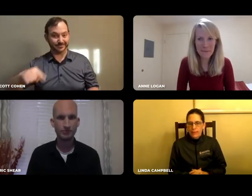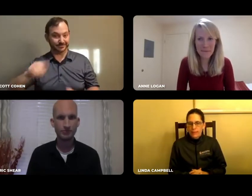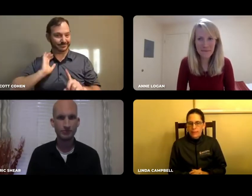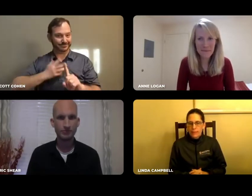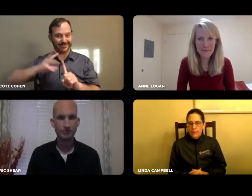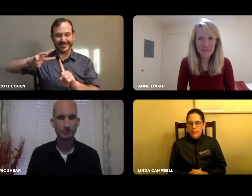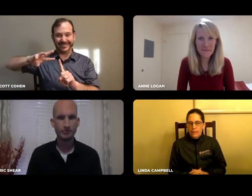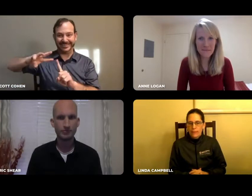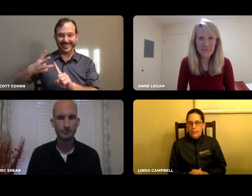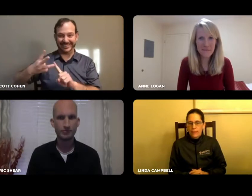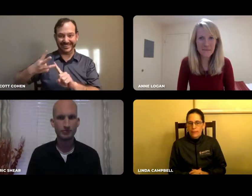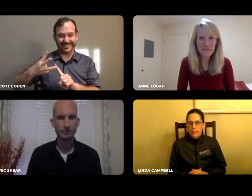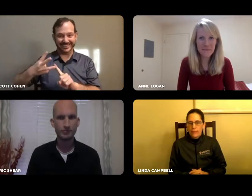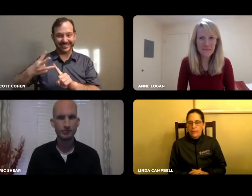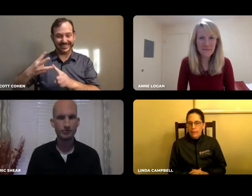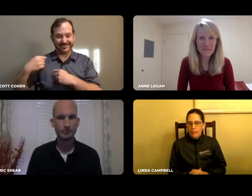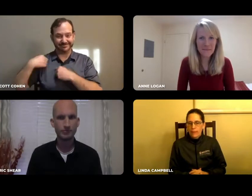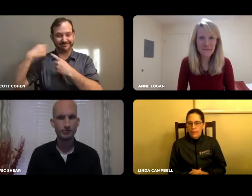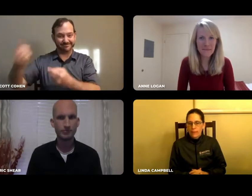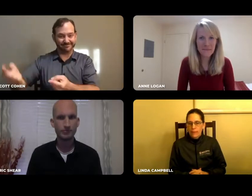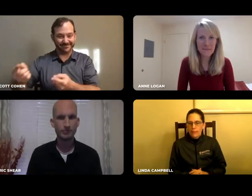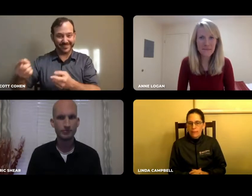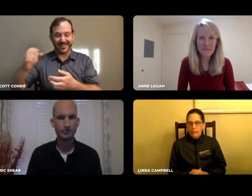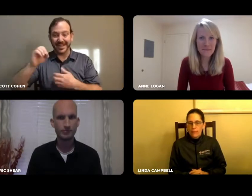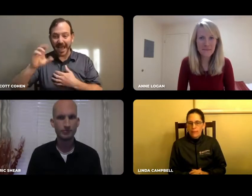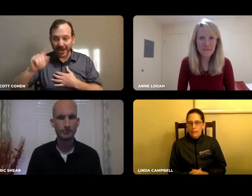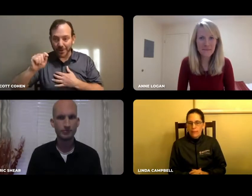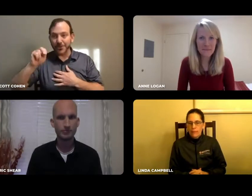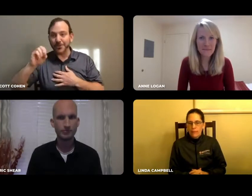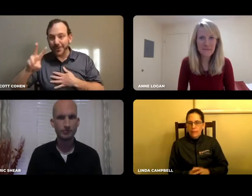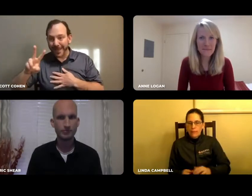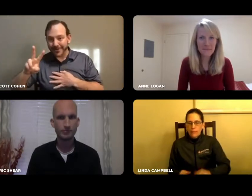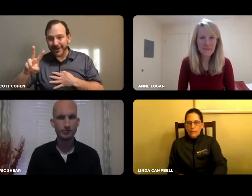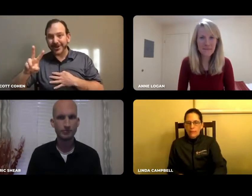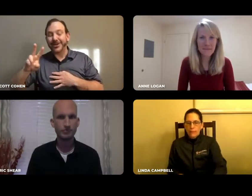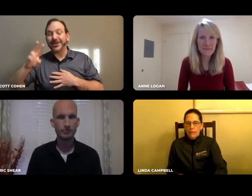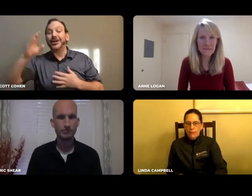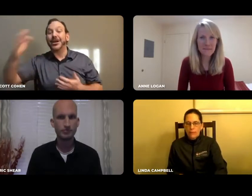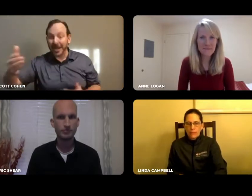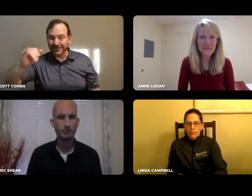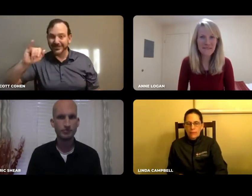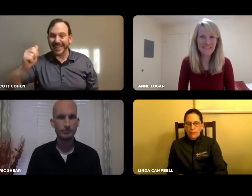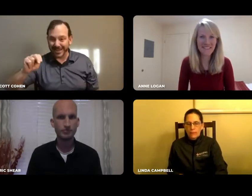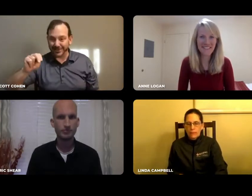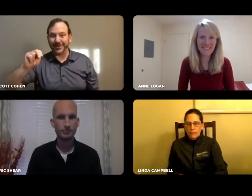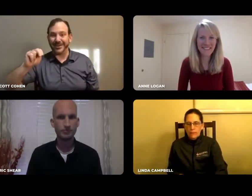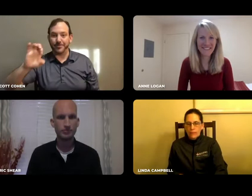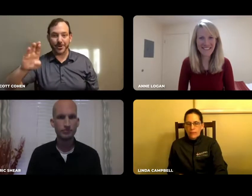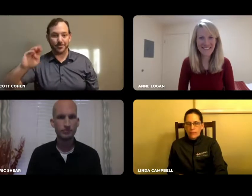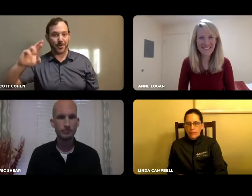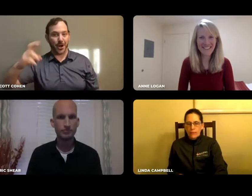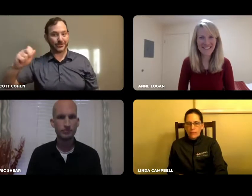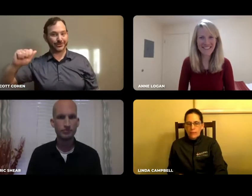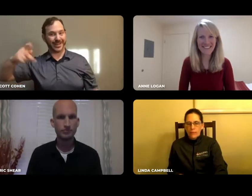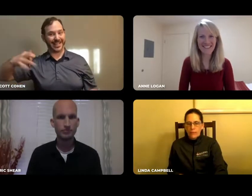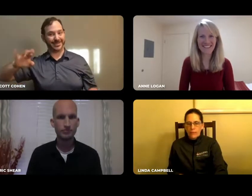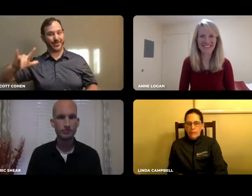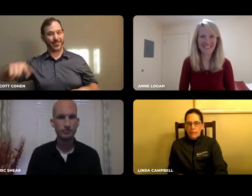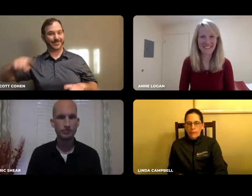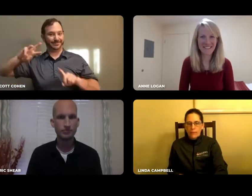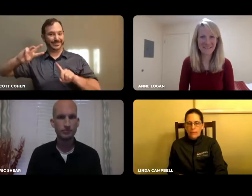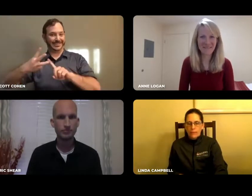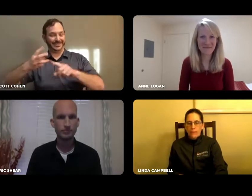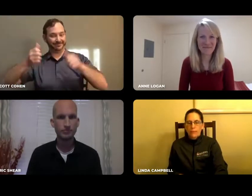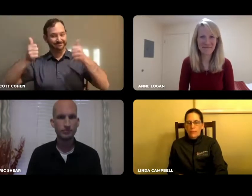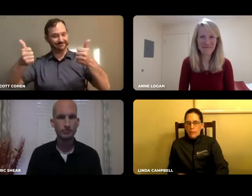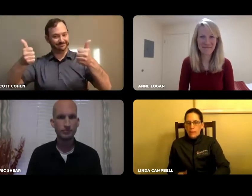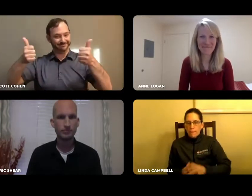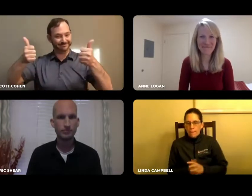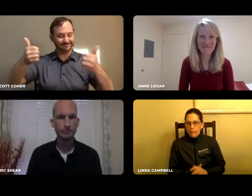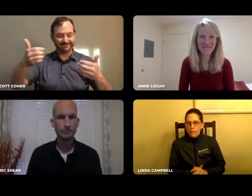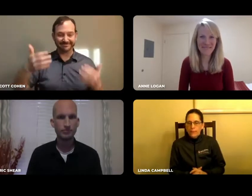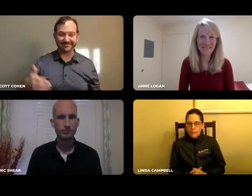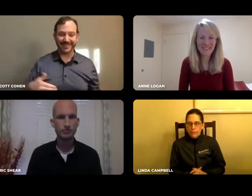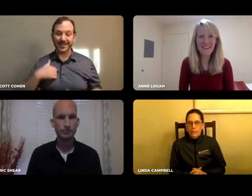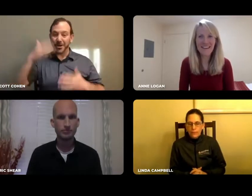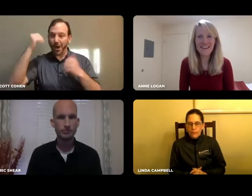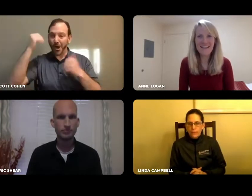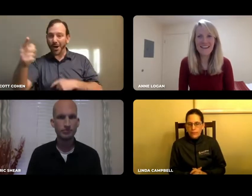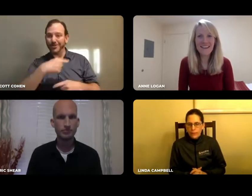This is our 6th in a series Throughout the month we've had a